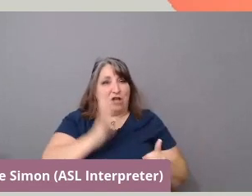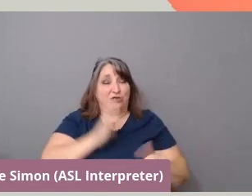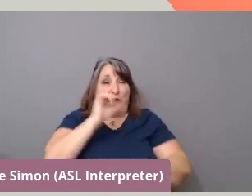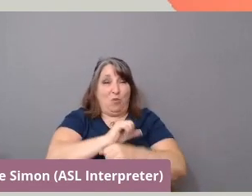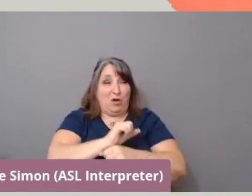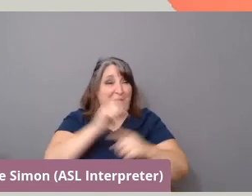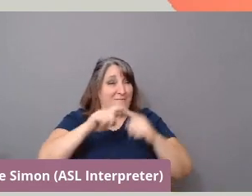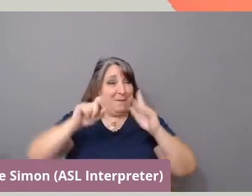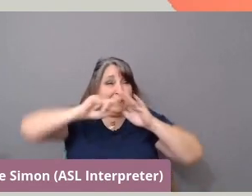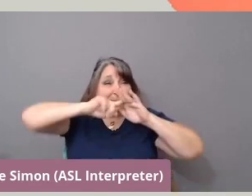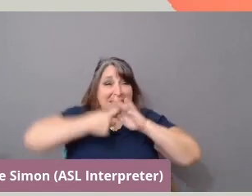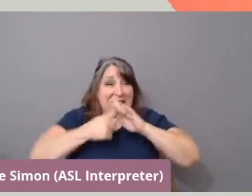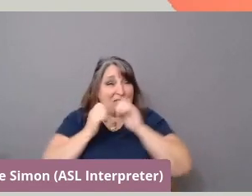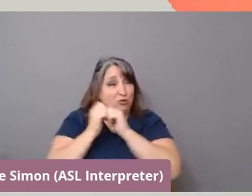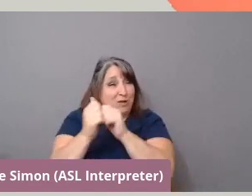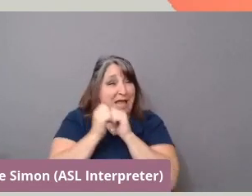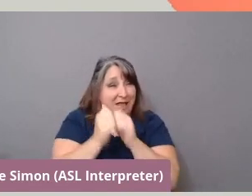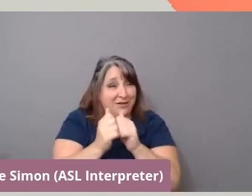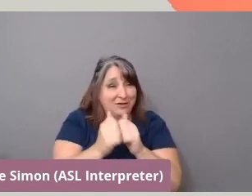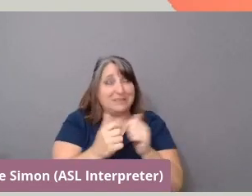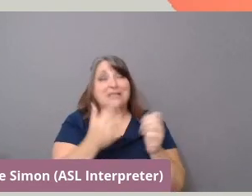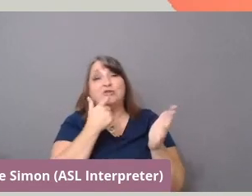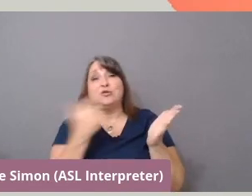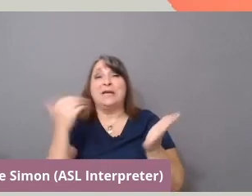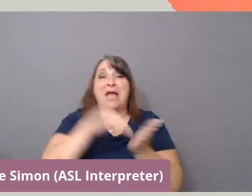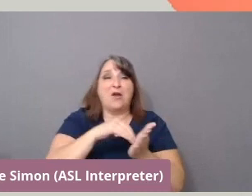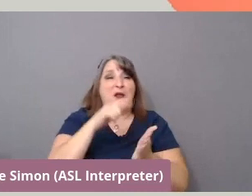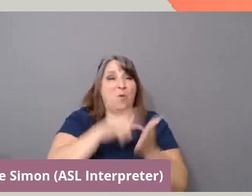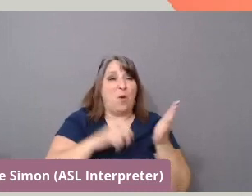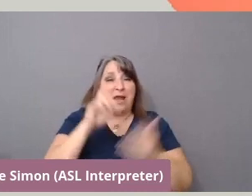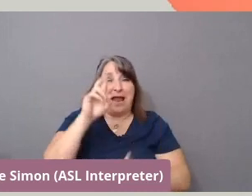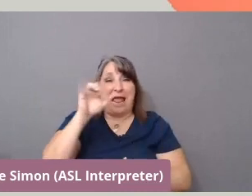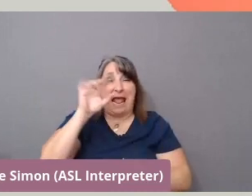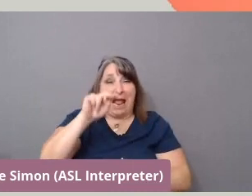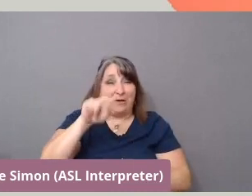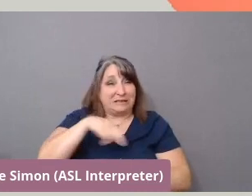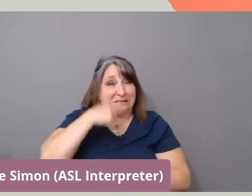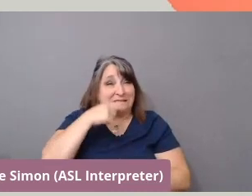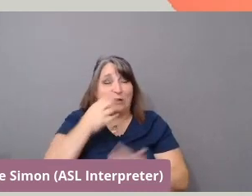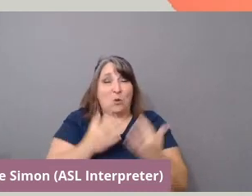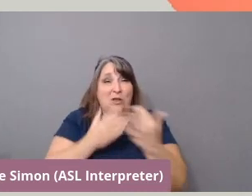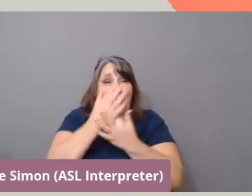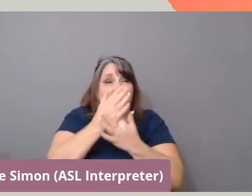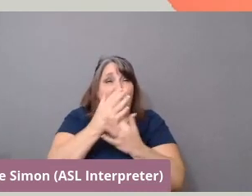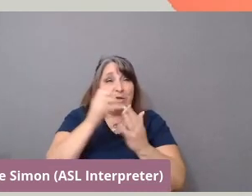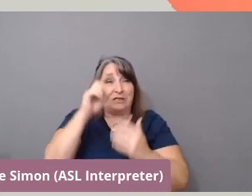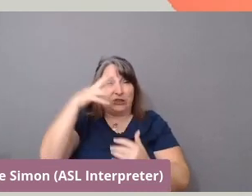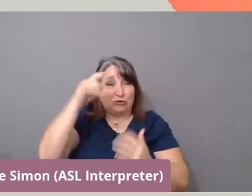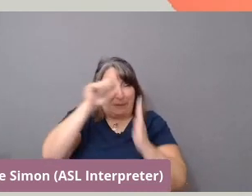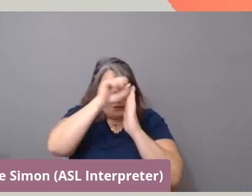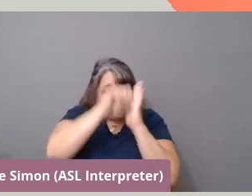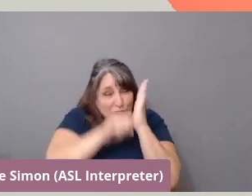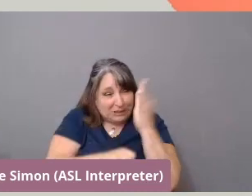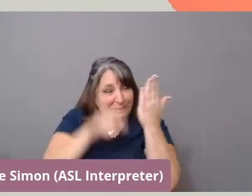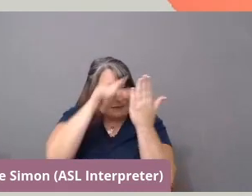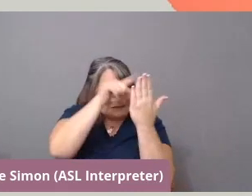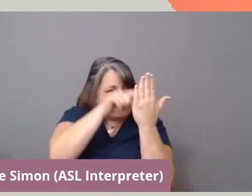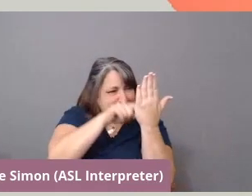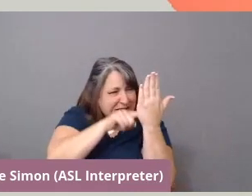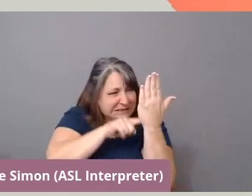And again, to reiterate what Erin was speaking about, going through the script, making the changes that are necessary,